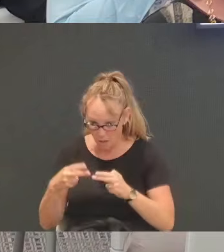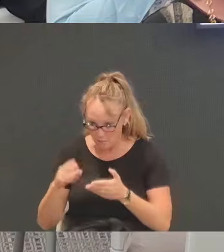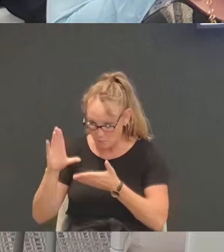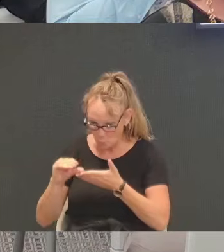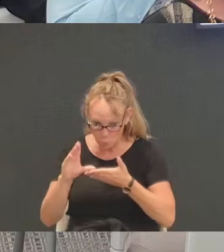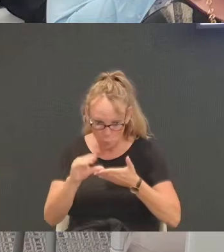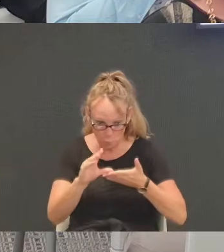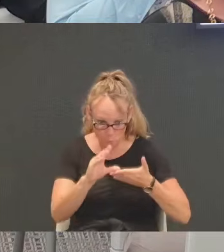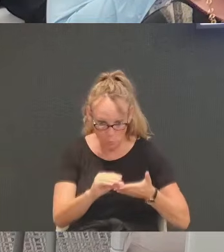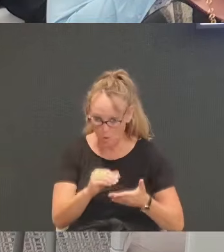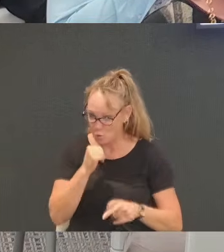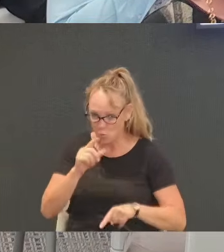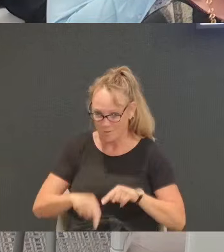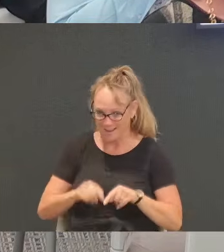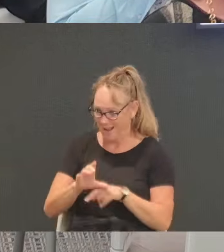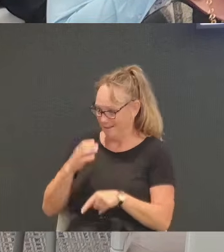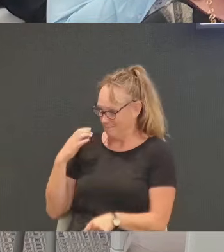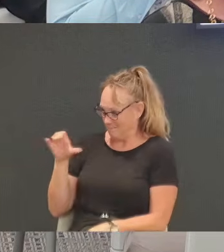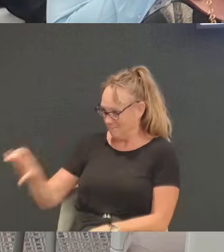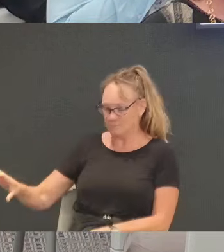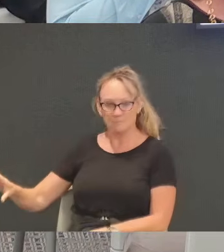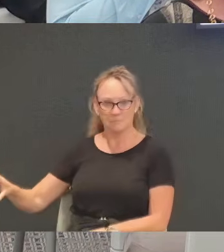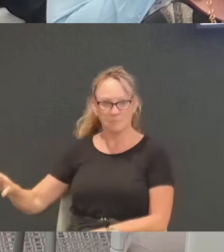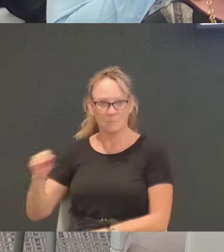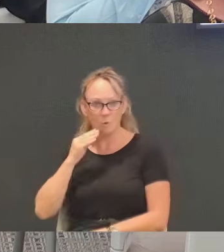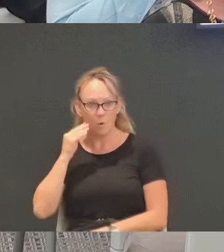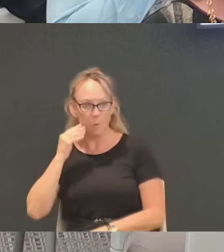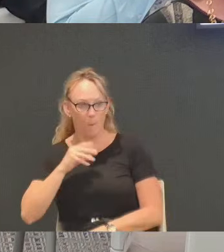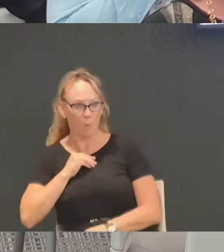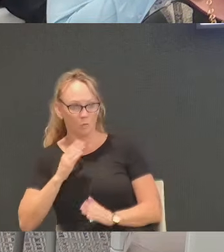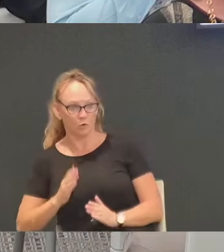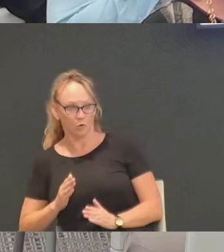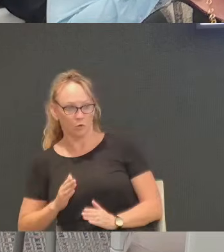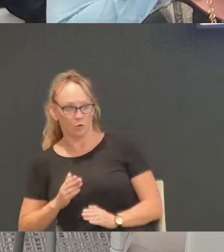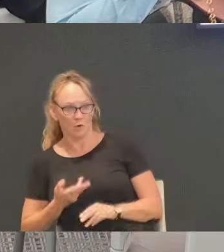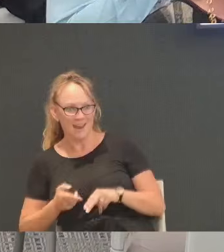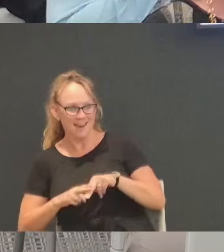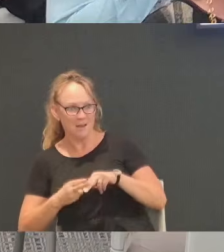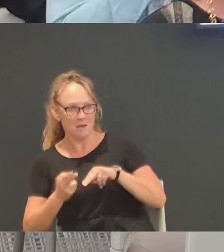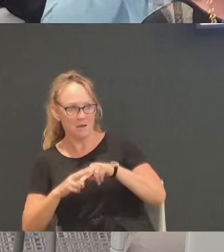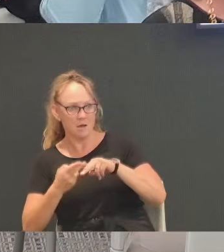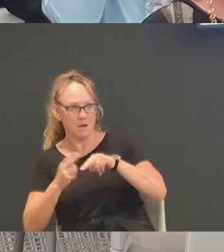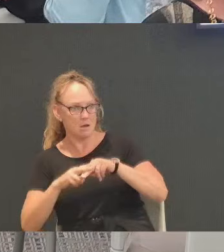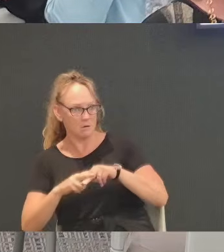that onto the homeowner. Right now, you've seen the increase. It has increased over 29% on the